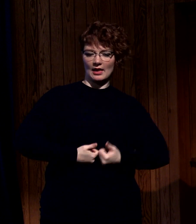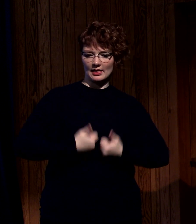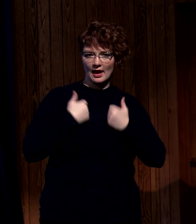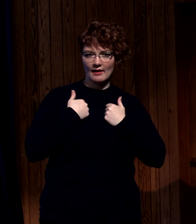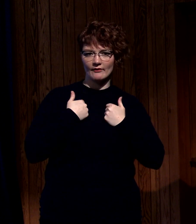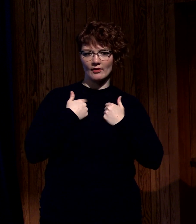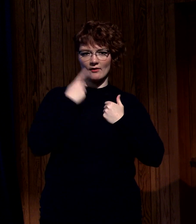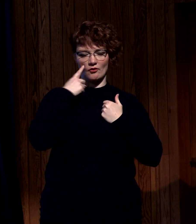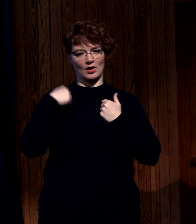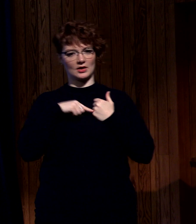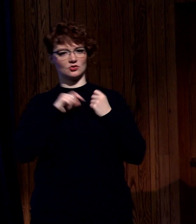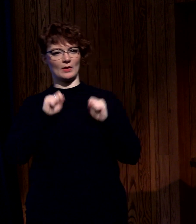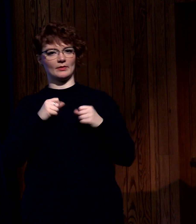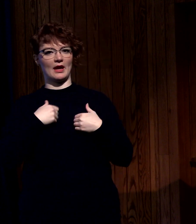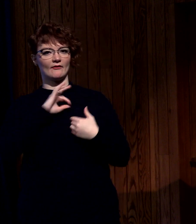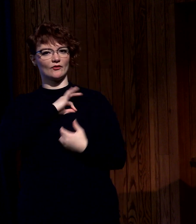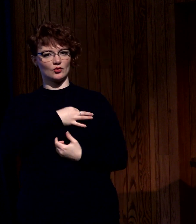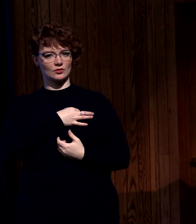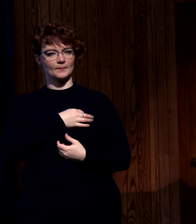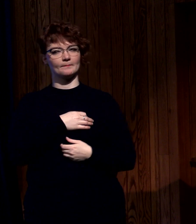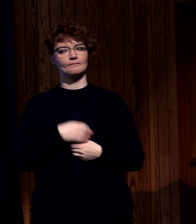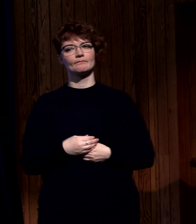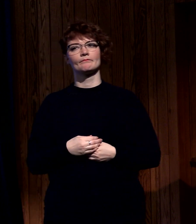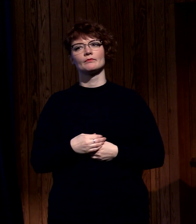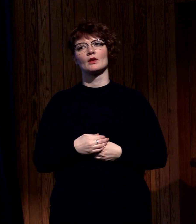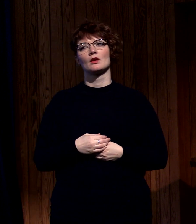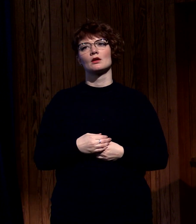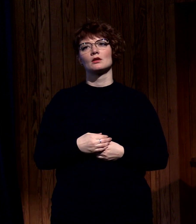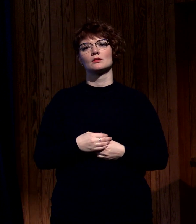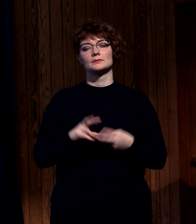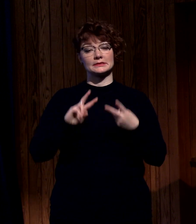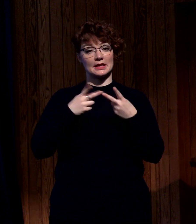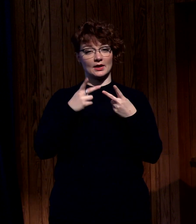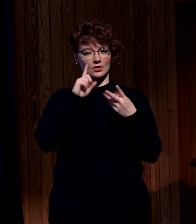fruit. Now, second, notice that out of all of these, all of